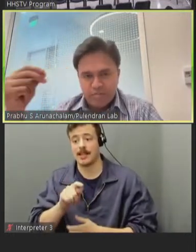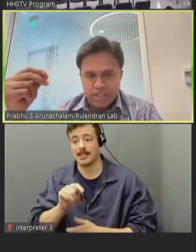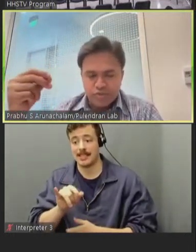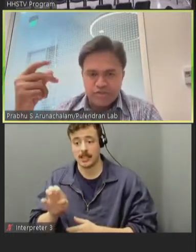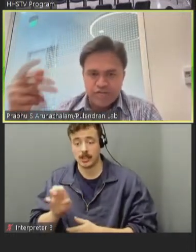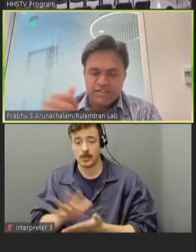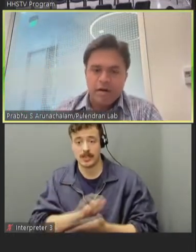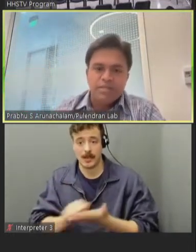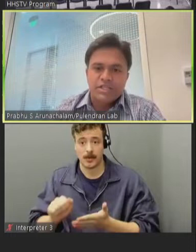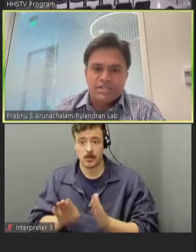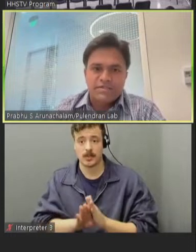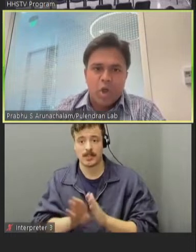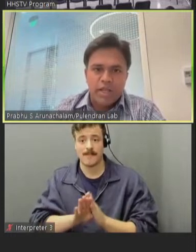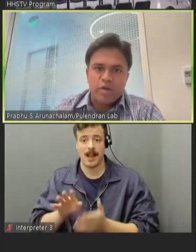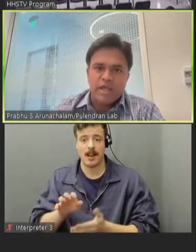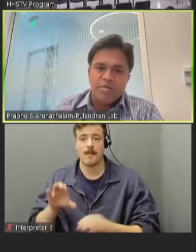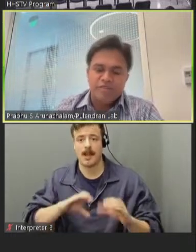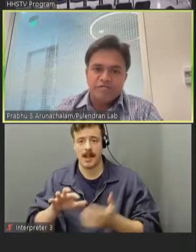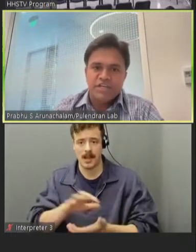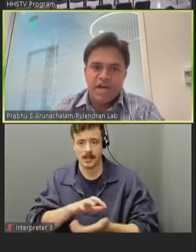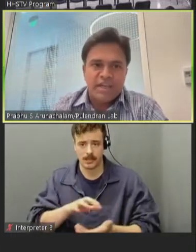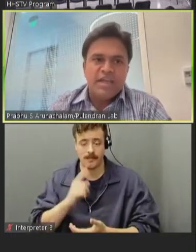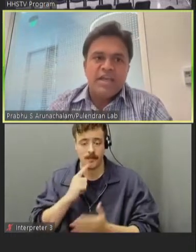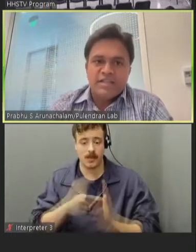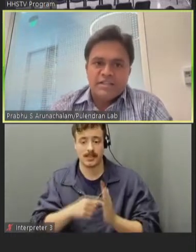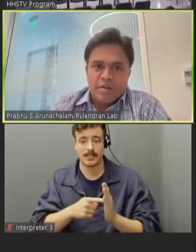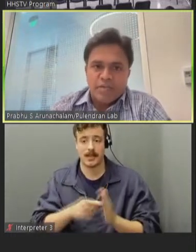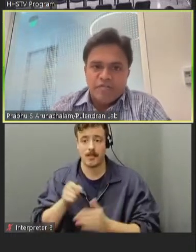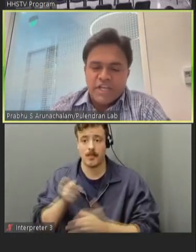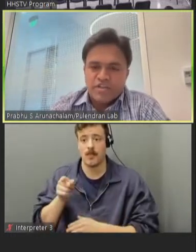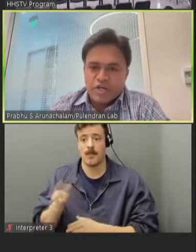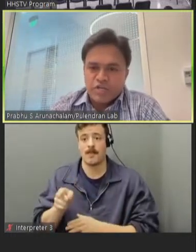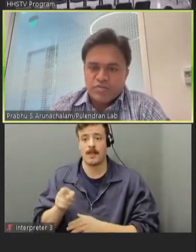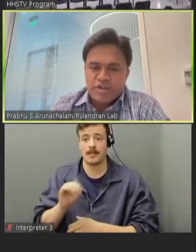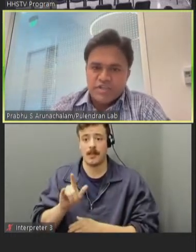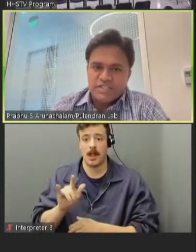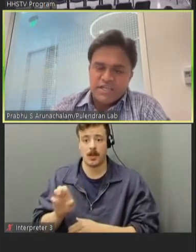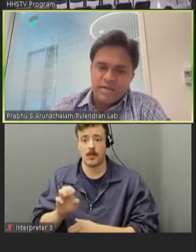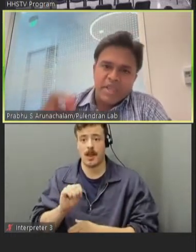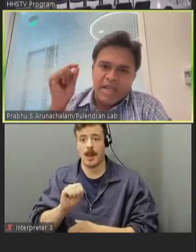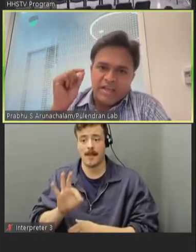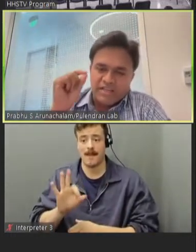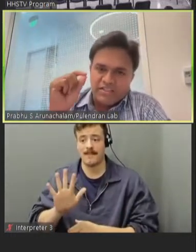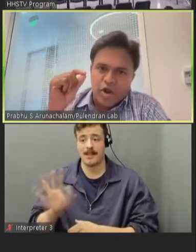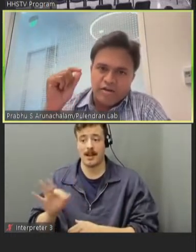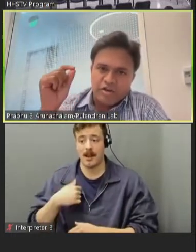adjuvants. For example, this molecule MF-59 that I briefly introduced previously does not require